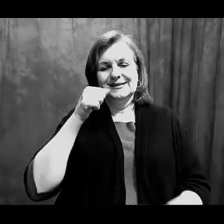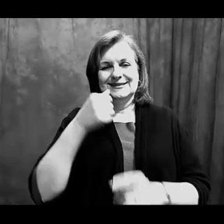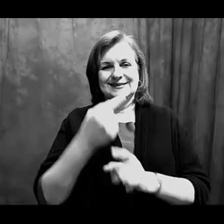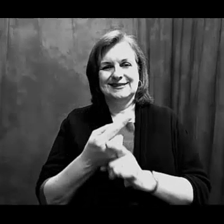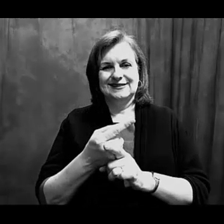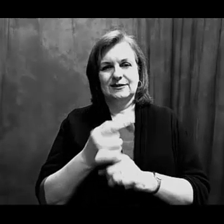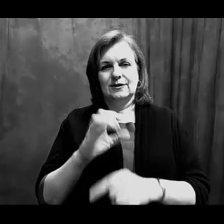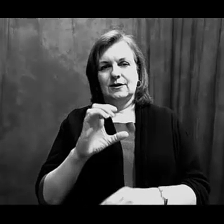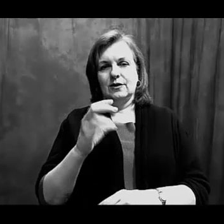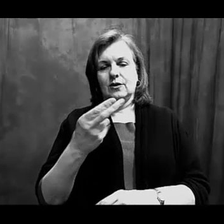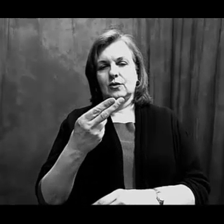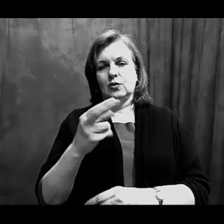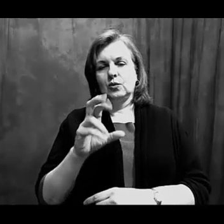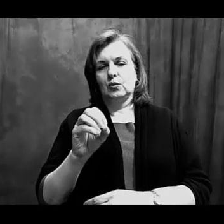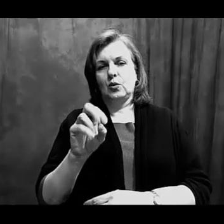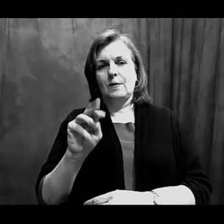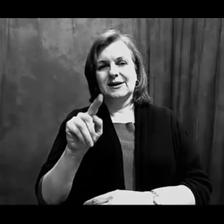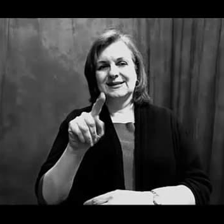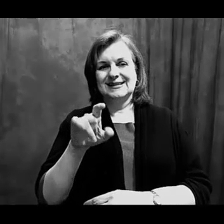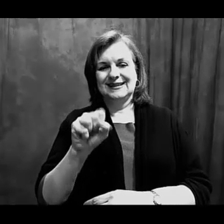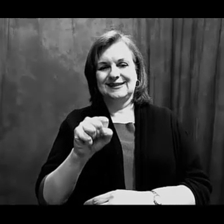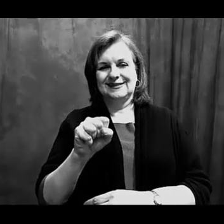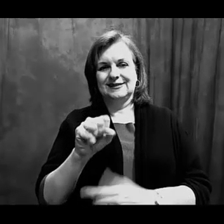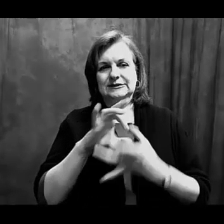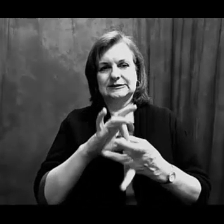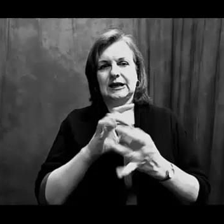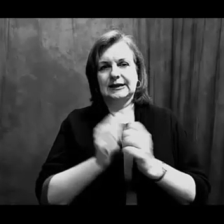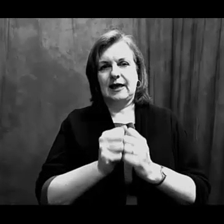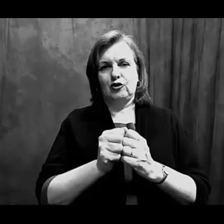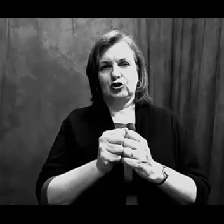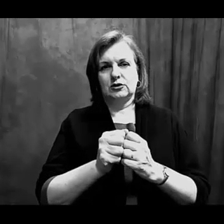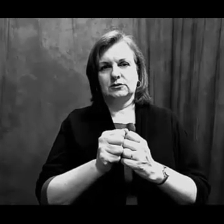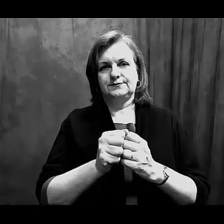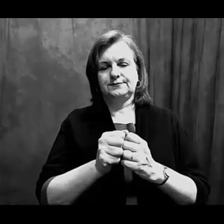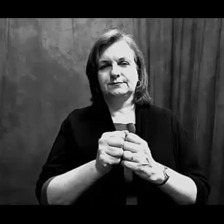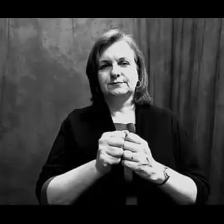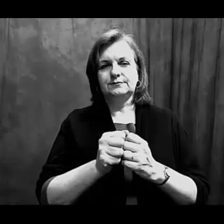sister chromatids stuck together